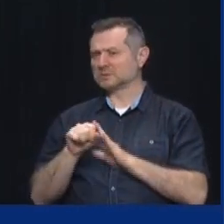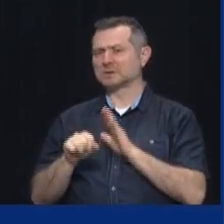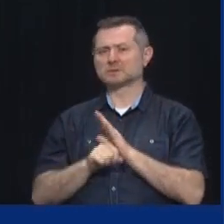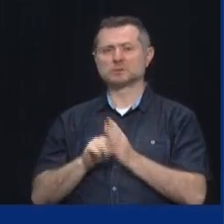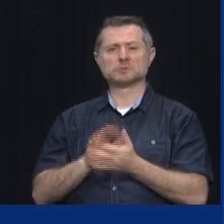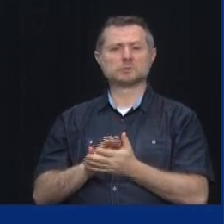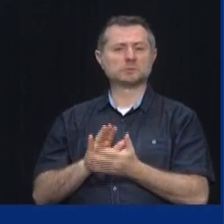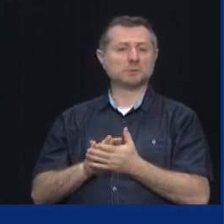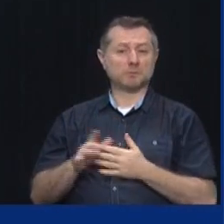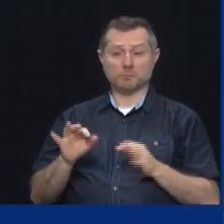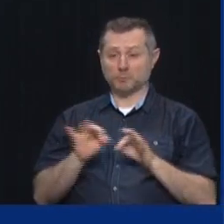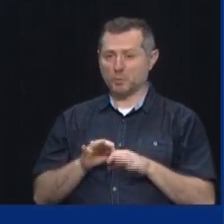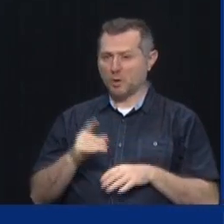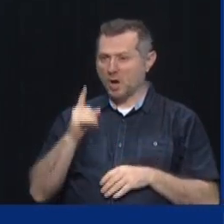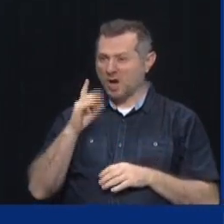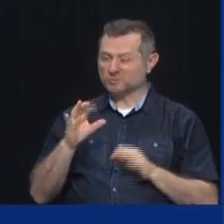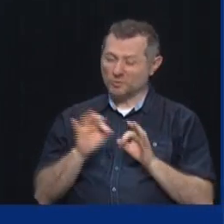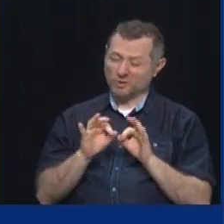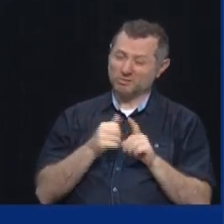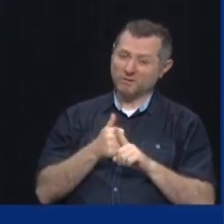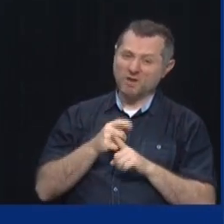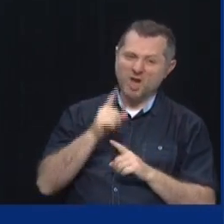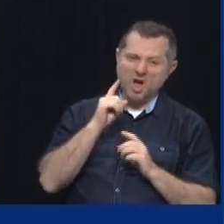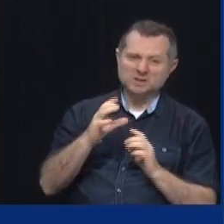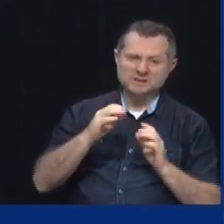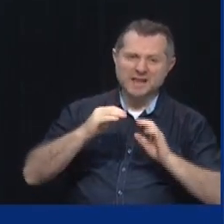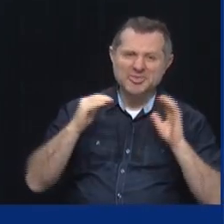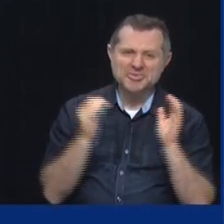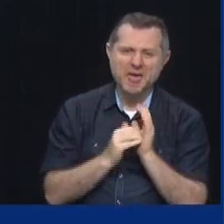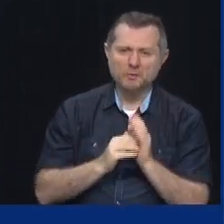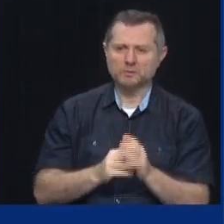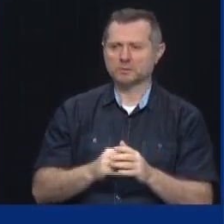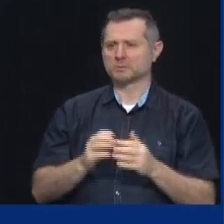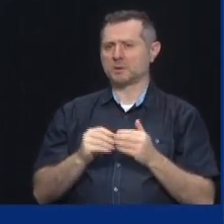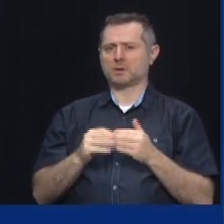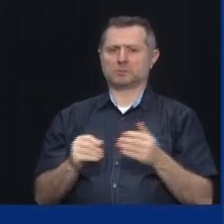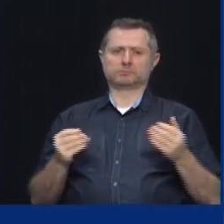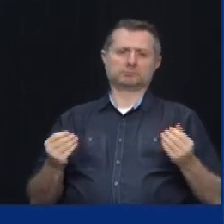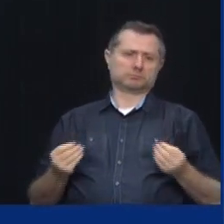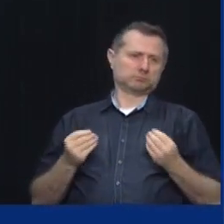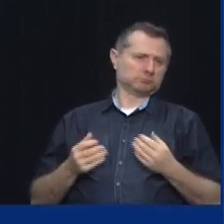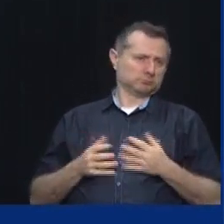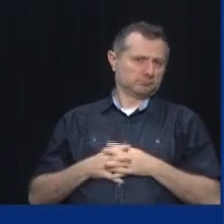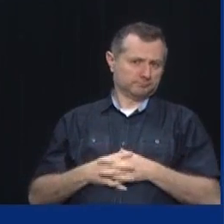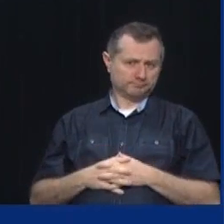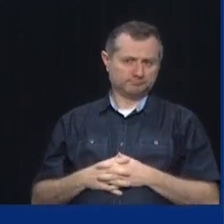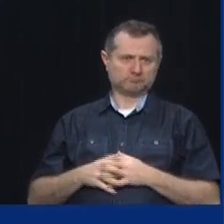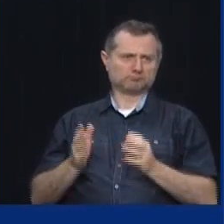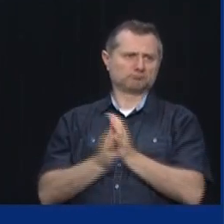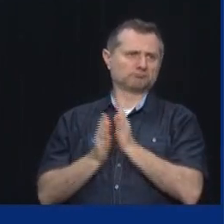THE WINNERS, TEN WINNERS, WIN A FULL FOUR-YEAR SCHOLARSHIP, ROOM